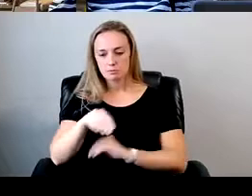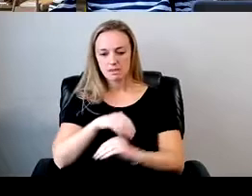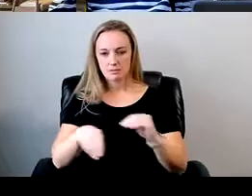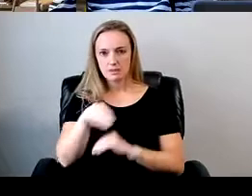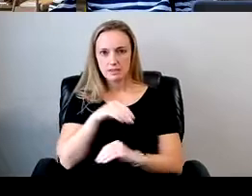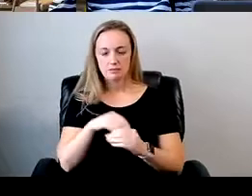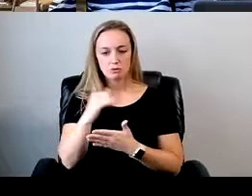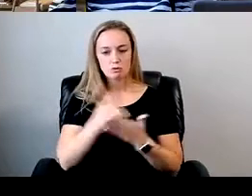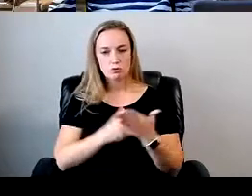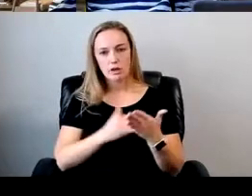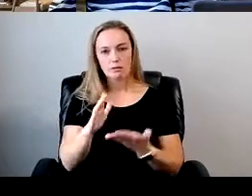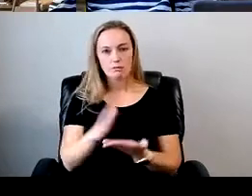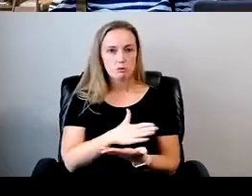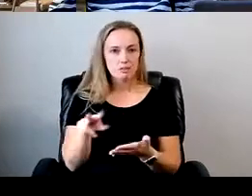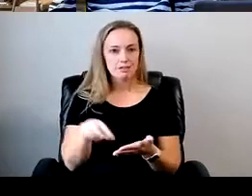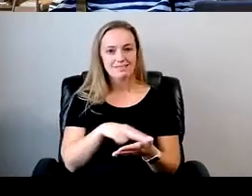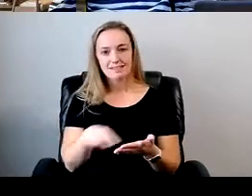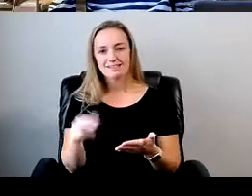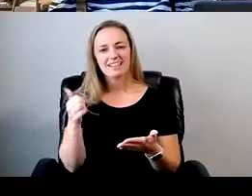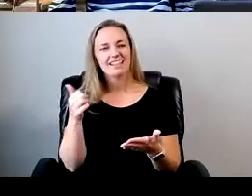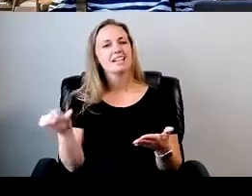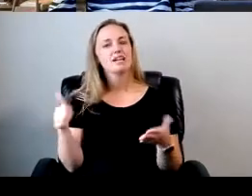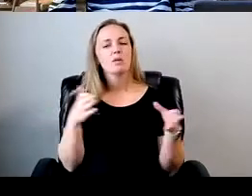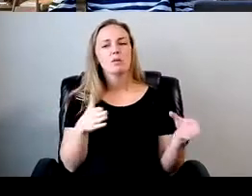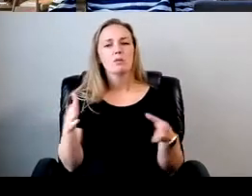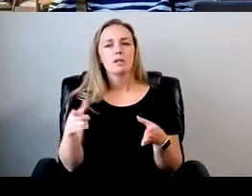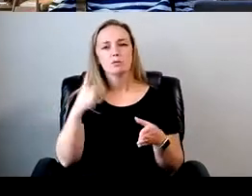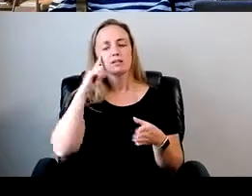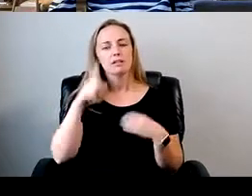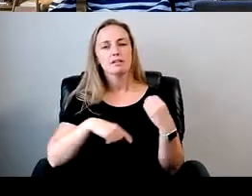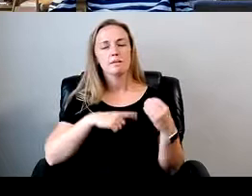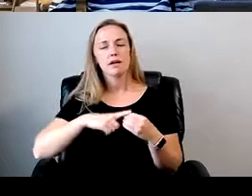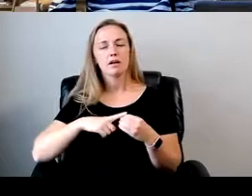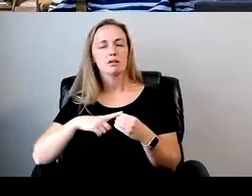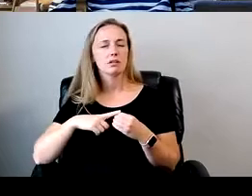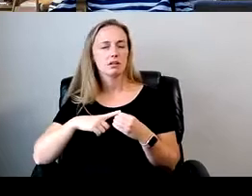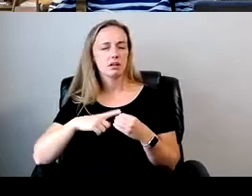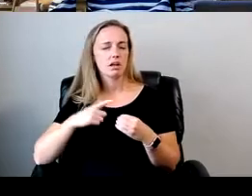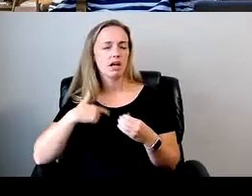music, dance, any other ways that you can think of. I would suggest, but I'm sorry.